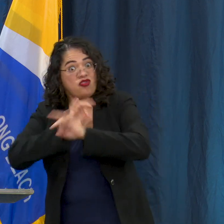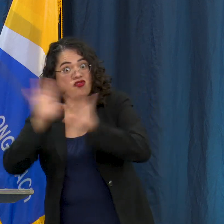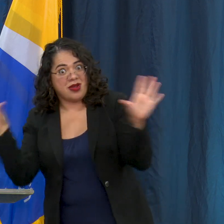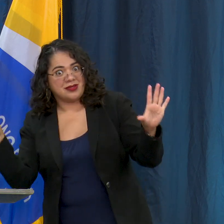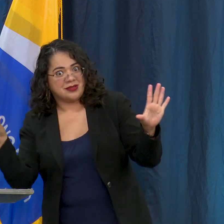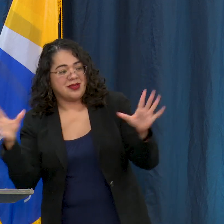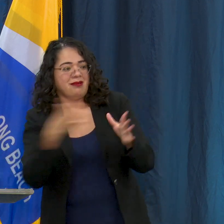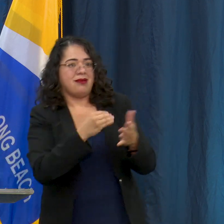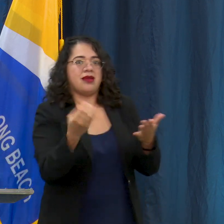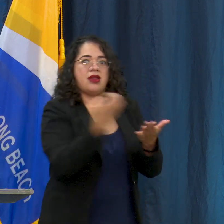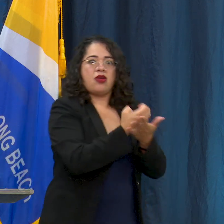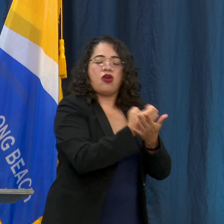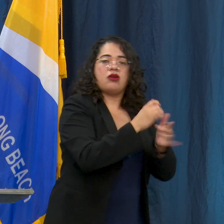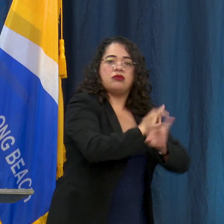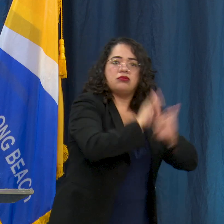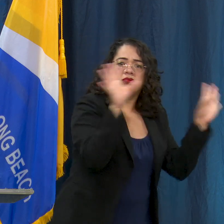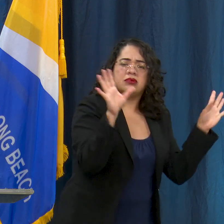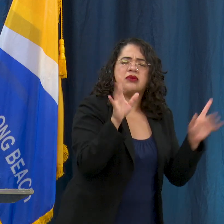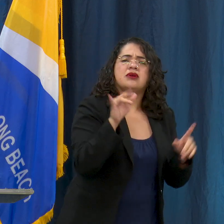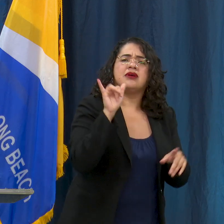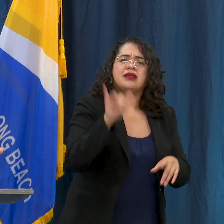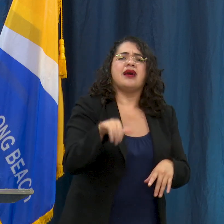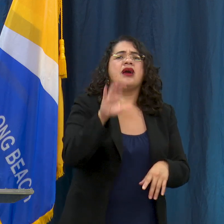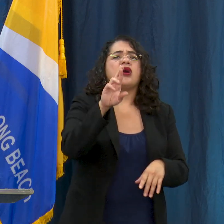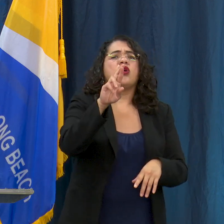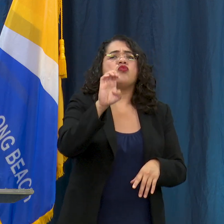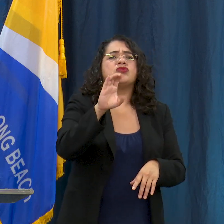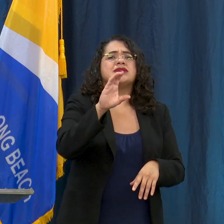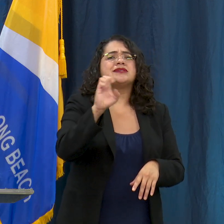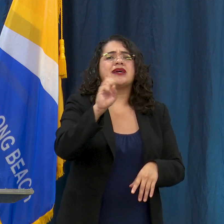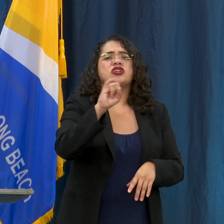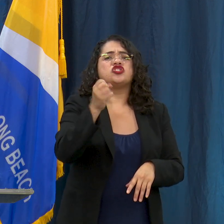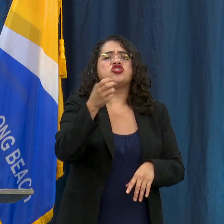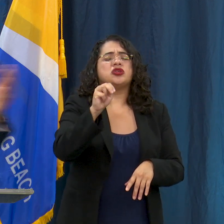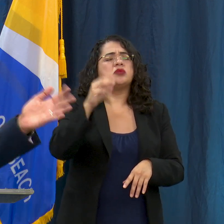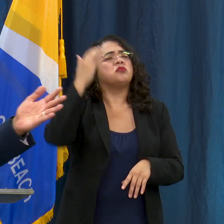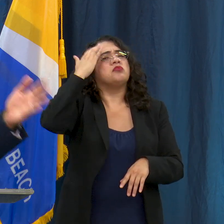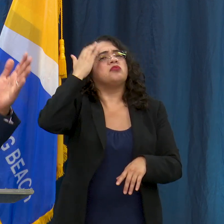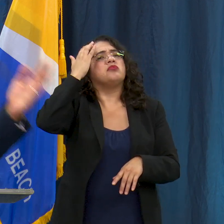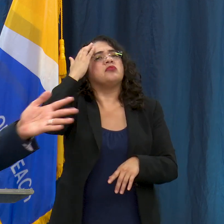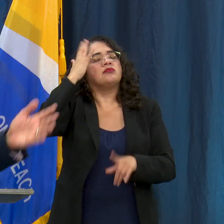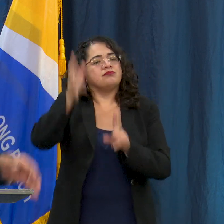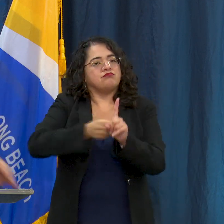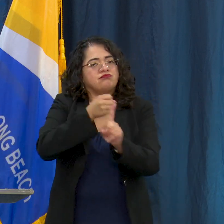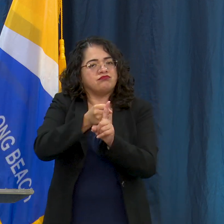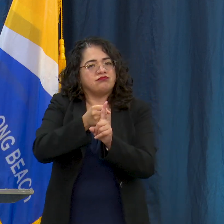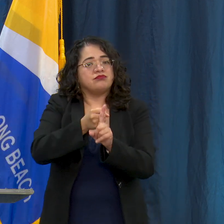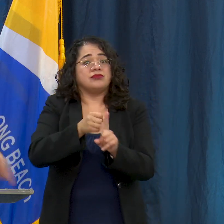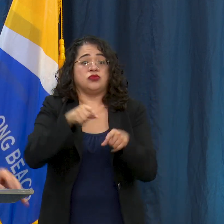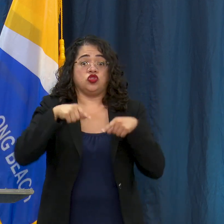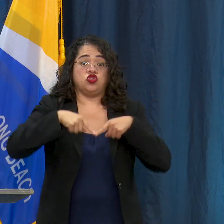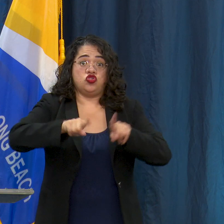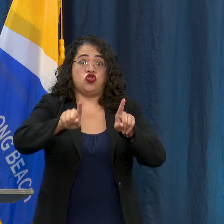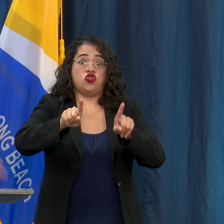that we haven't been in since the recession or even prior to that. At one point our unemployment rate during the recession was almost at 15%.